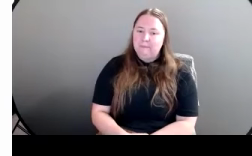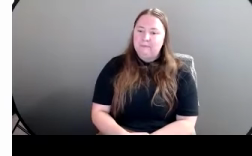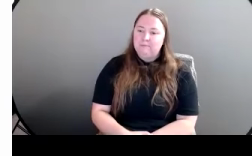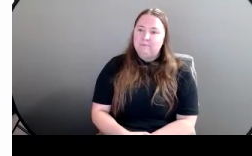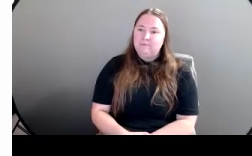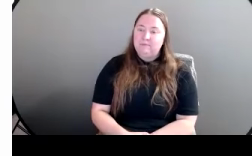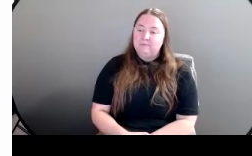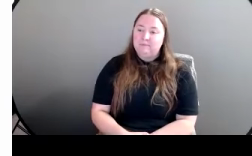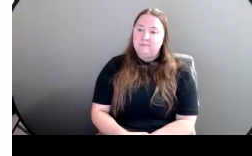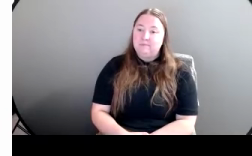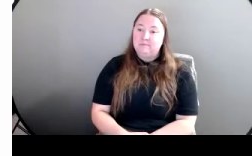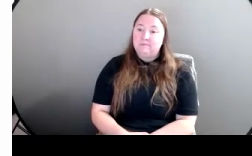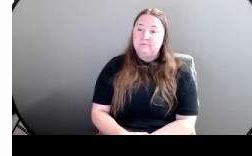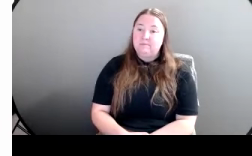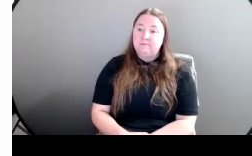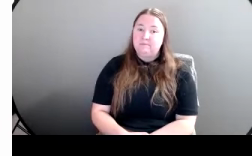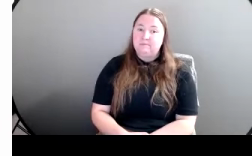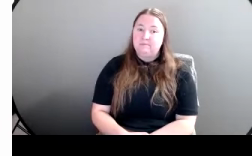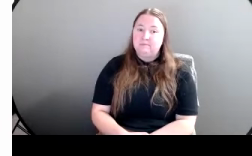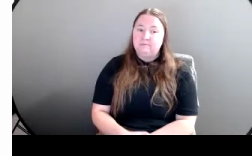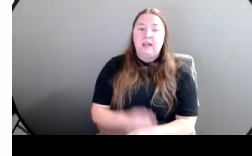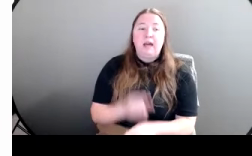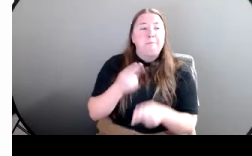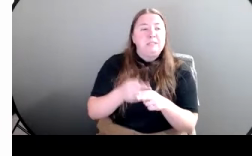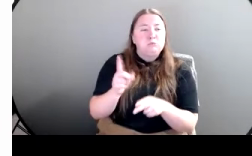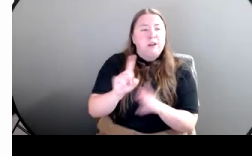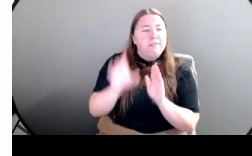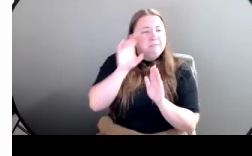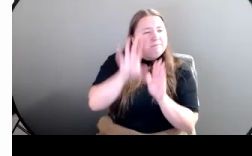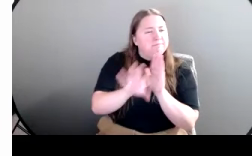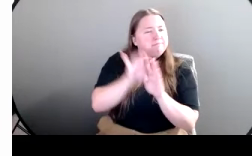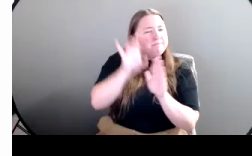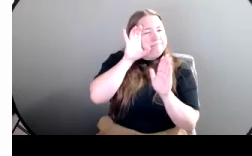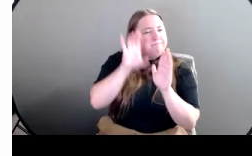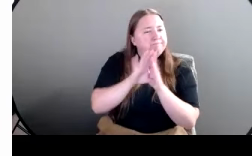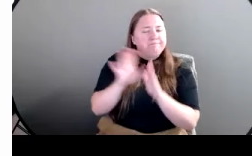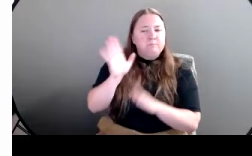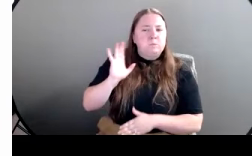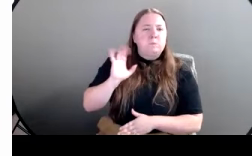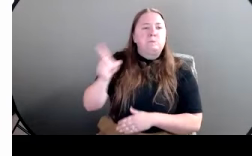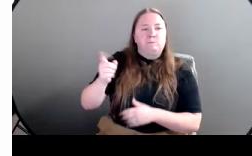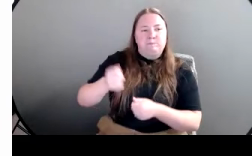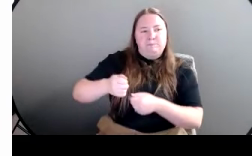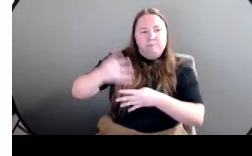Okay. I mentioned, where to find images earlier. These again are some links to additional ones.